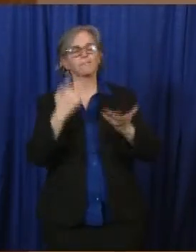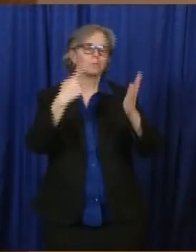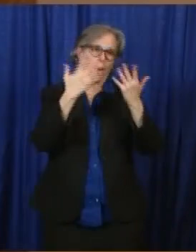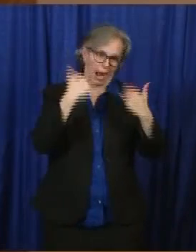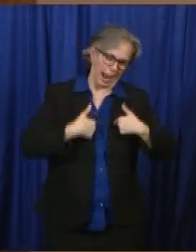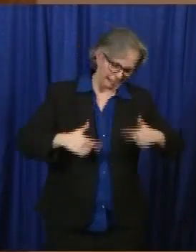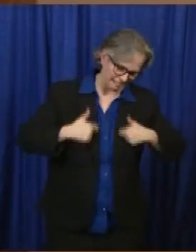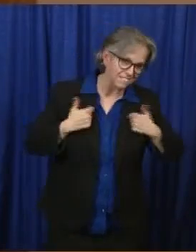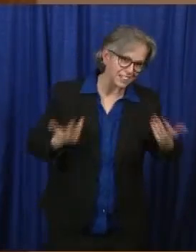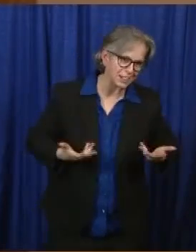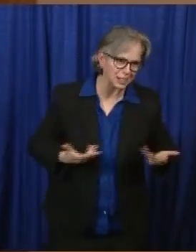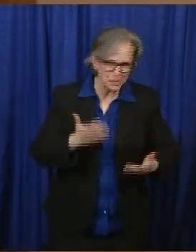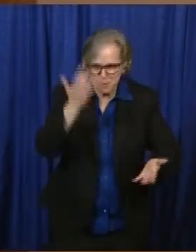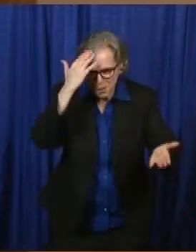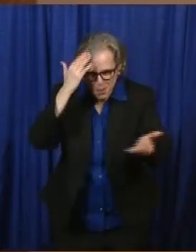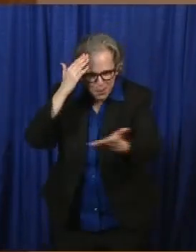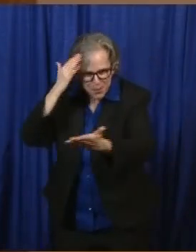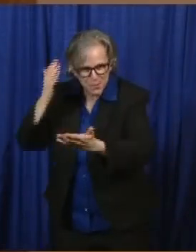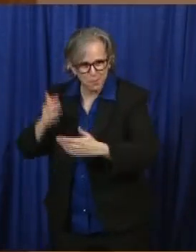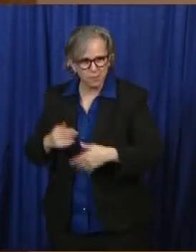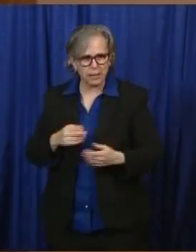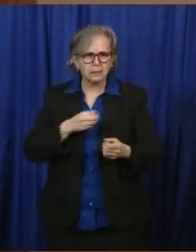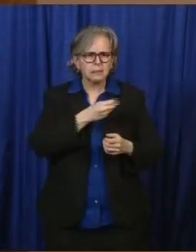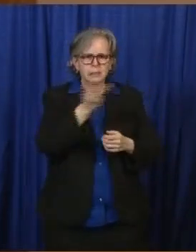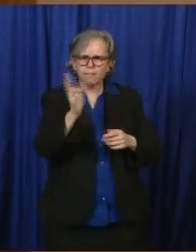FIRST OF ALL, TYPICALLY HOSPITALS I WILL USE COLUMBUS